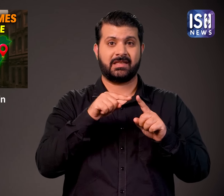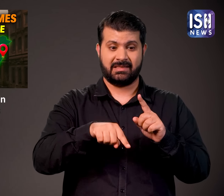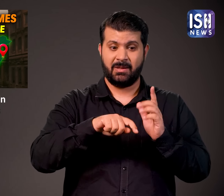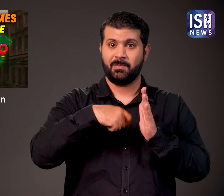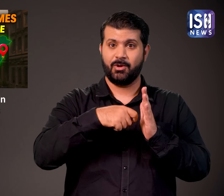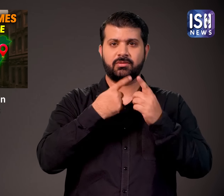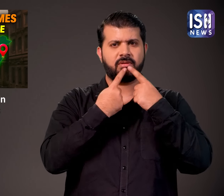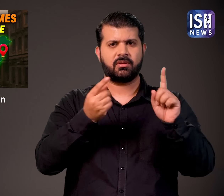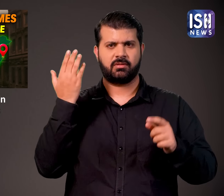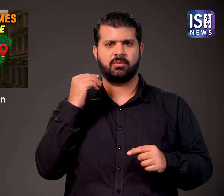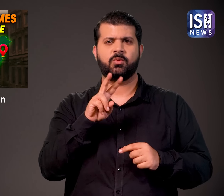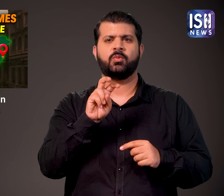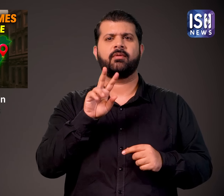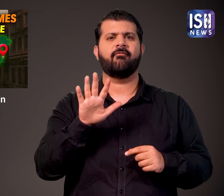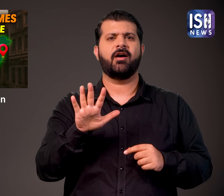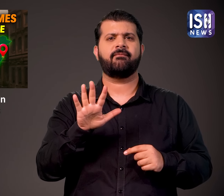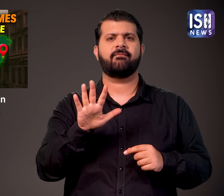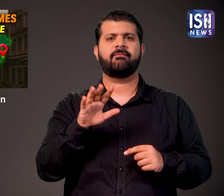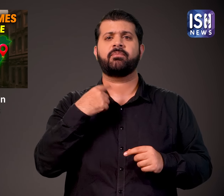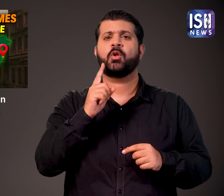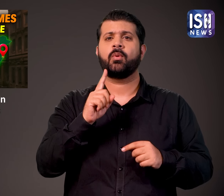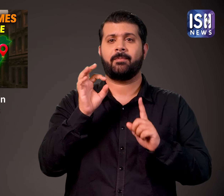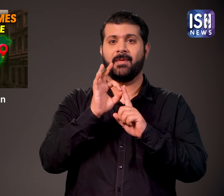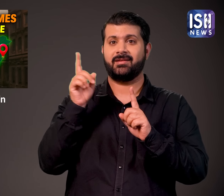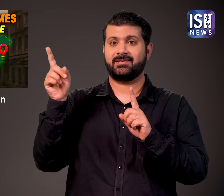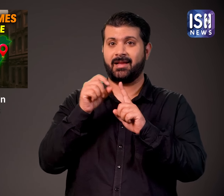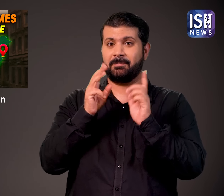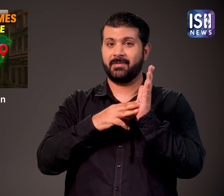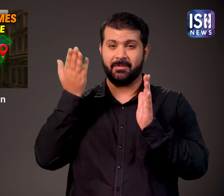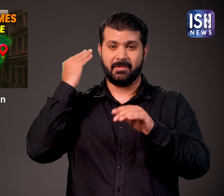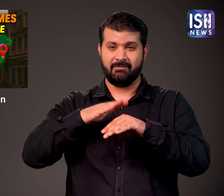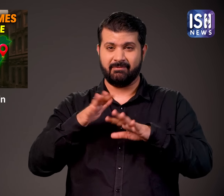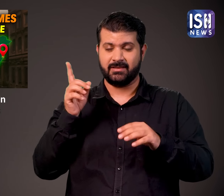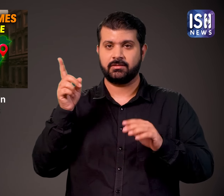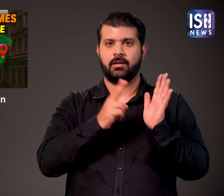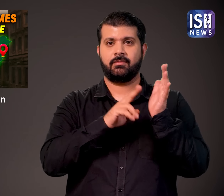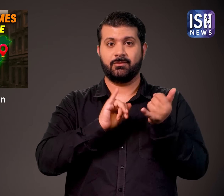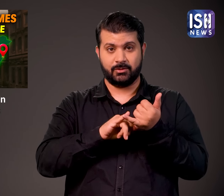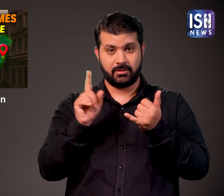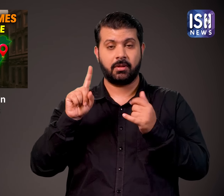The project was launched in 2025 by former Pakistan PM Nawaz Sharif and